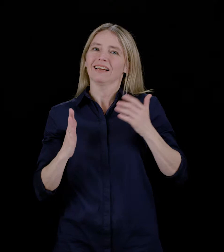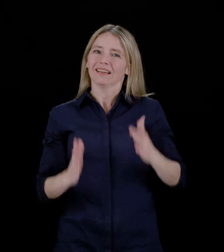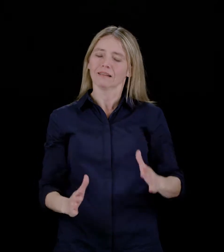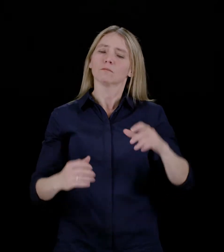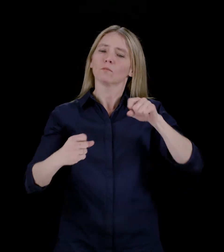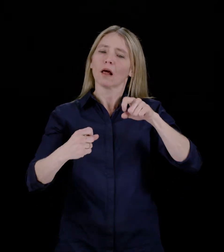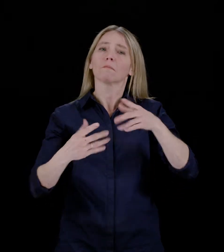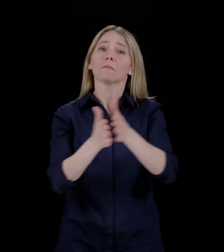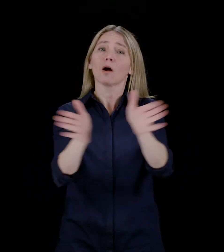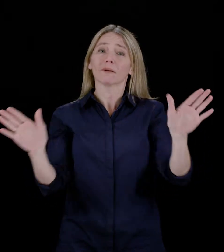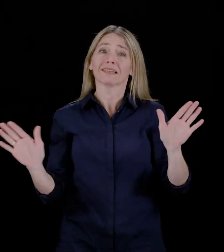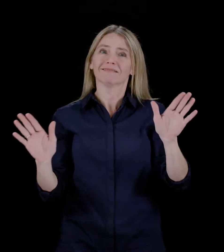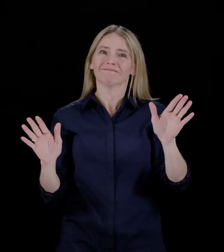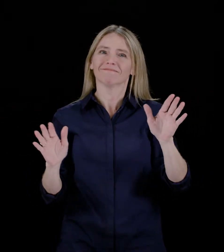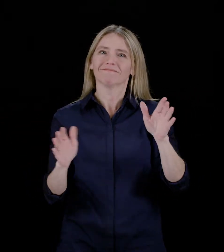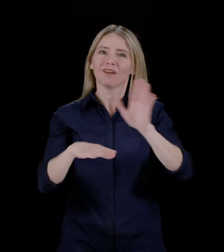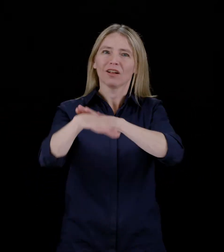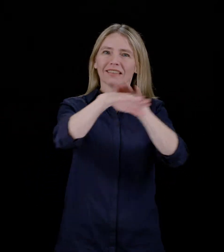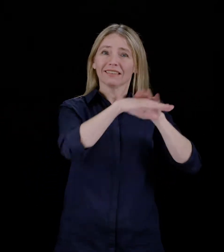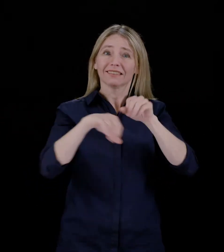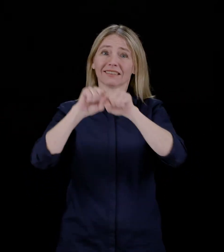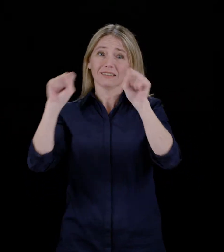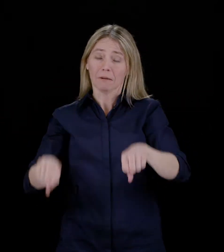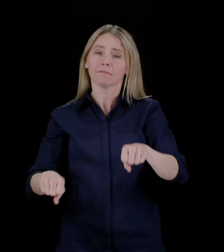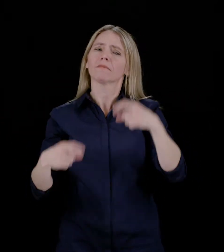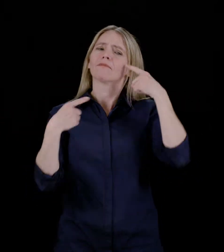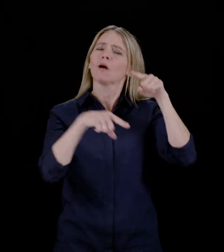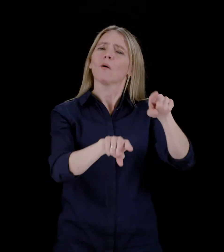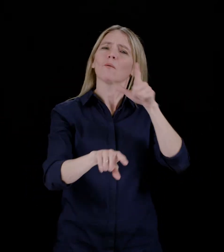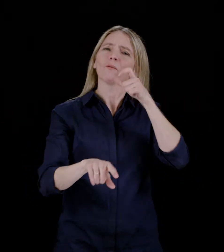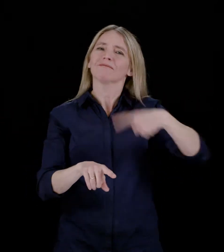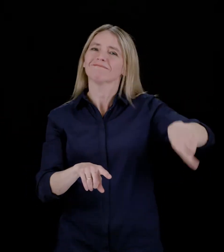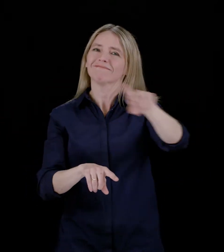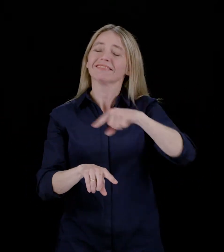system for consumers that are Deaf, Deaf-Blind or Hard of Hearing.